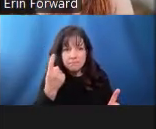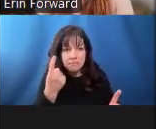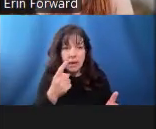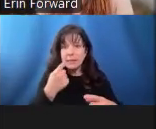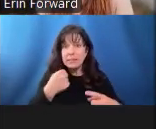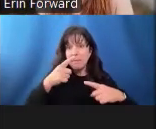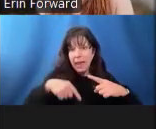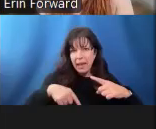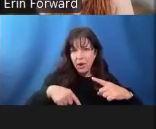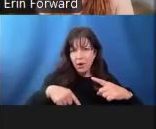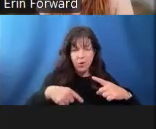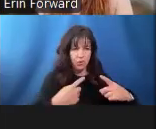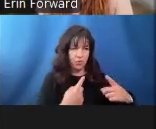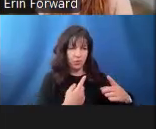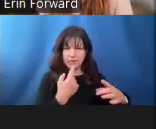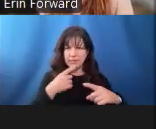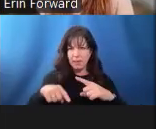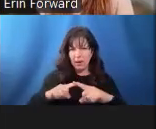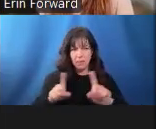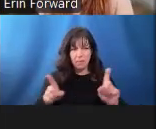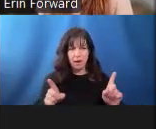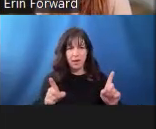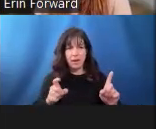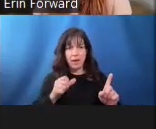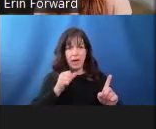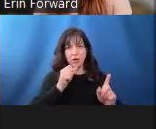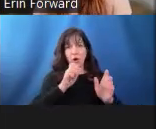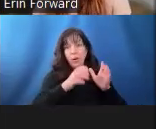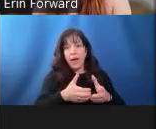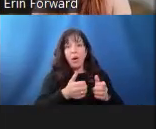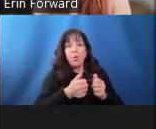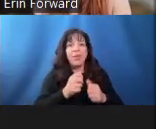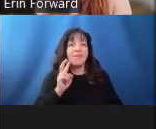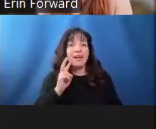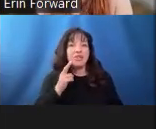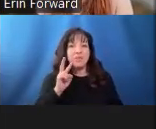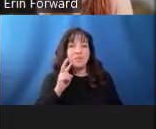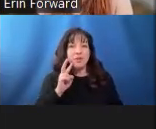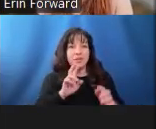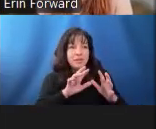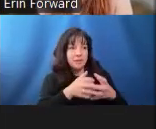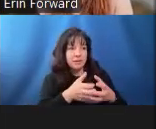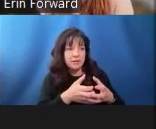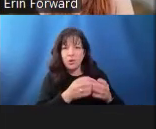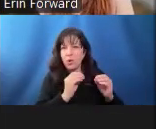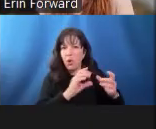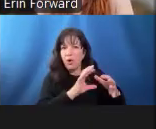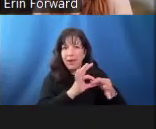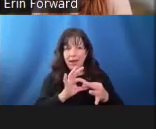tomato, but I don't necessarily categorize it with vegetables, so maybe I don't see any connection between a tomato and